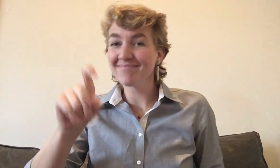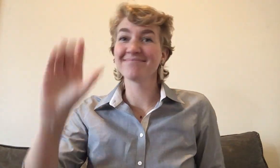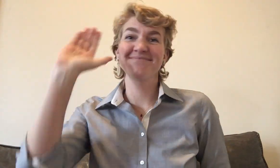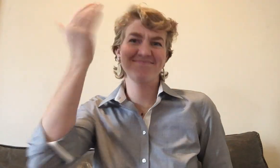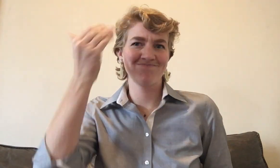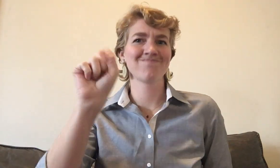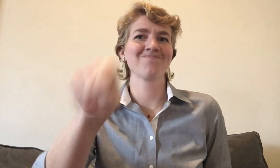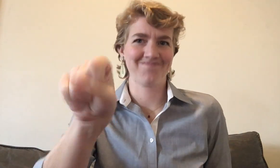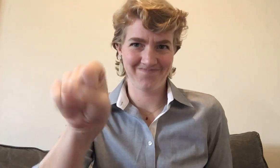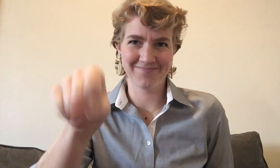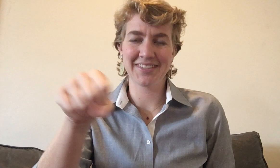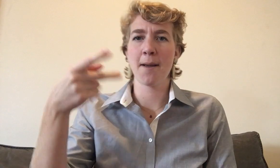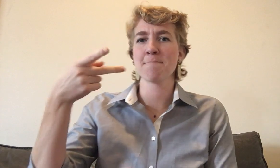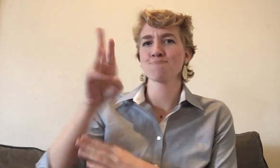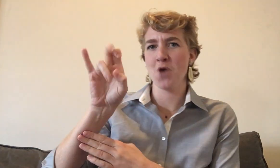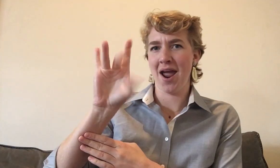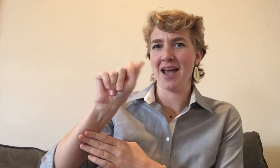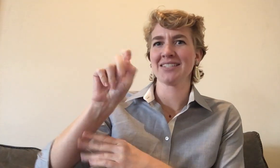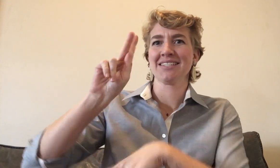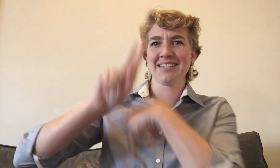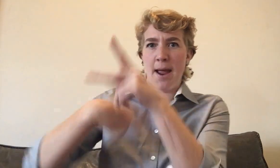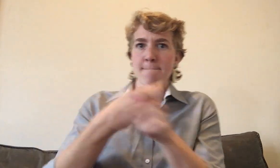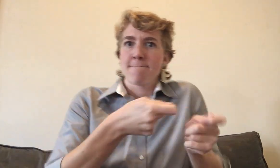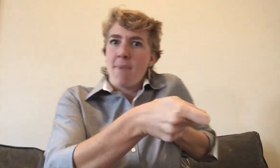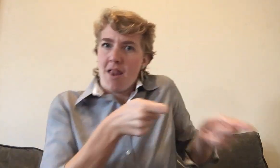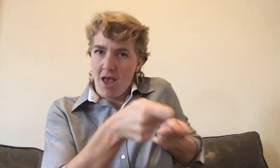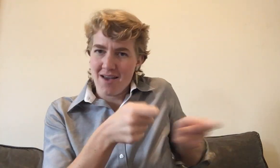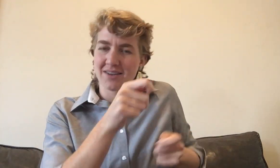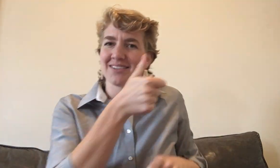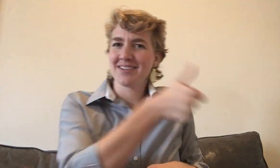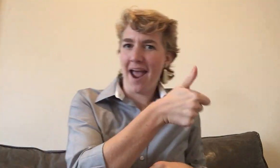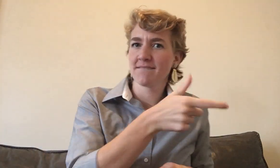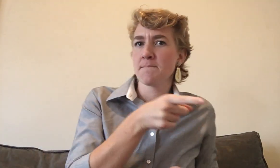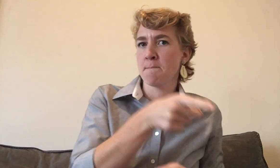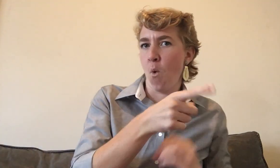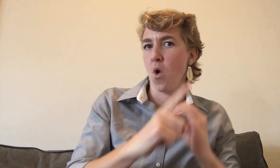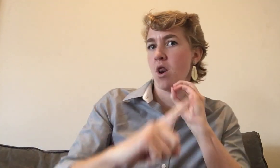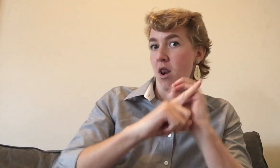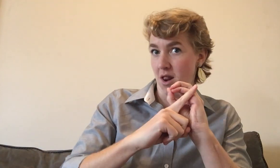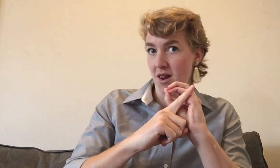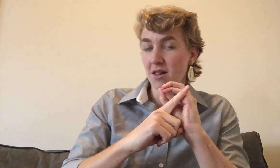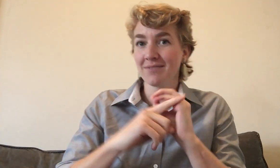is affirmed in that predicate types do indeed modulate copula usage.